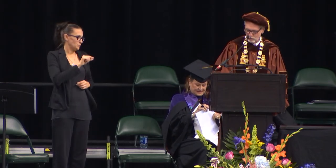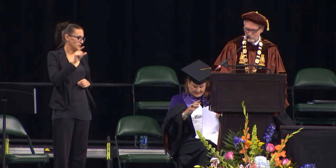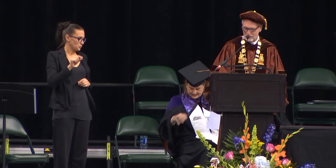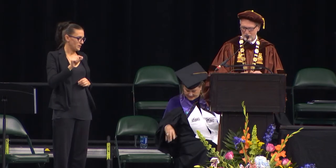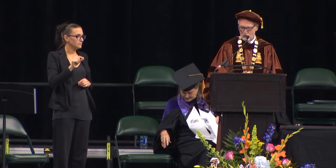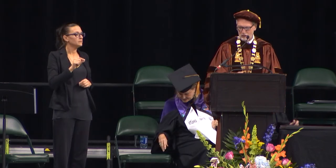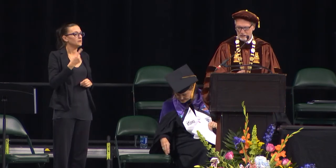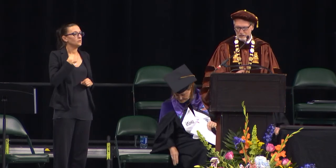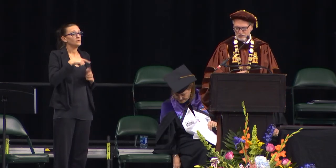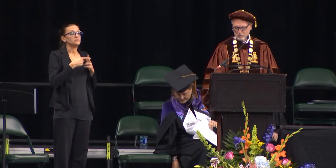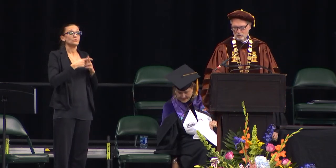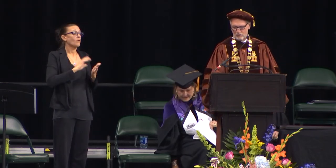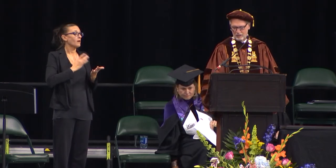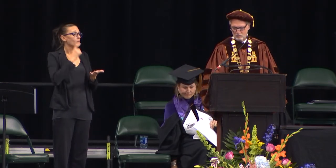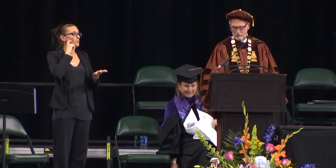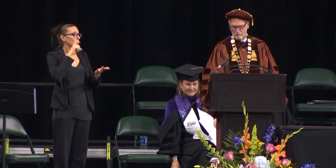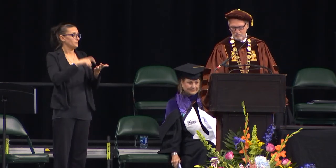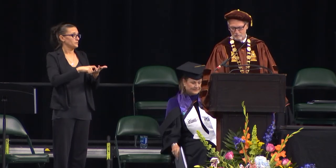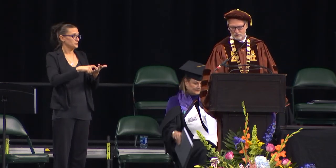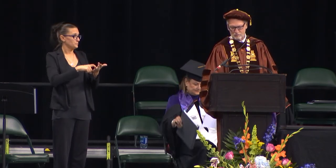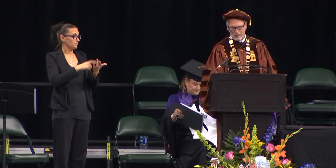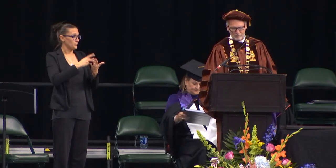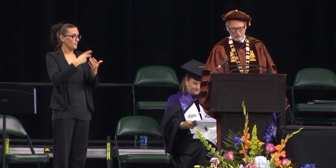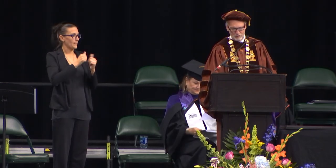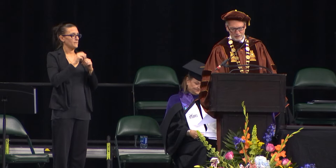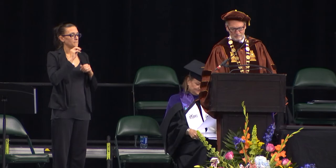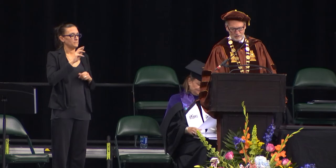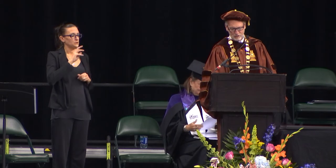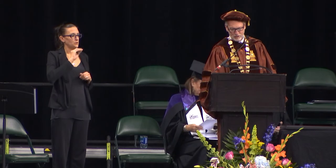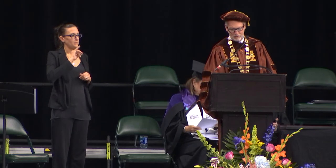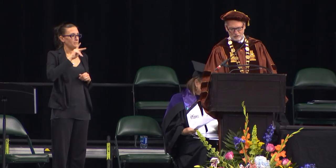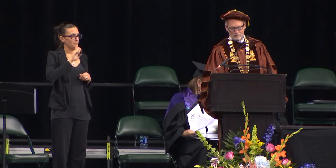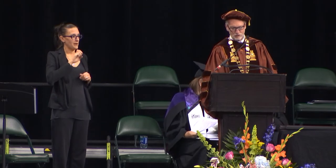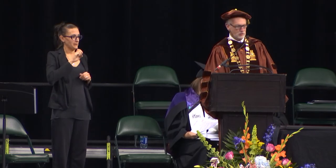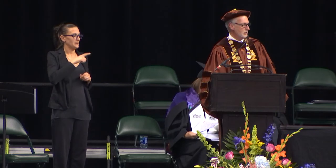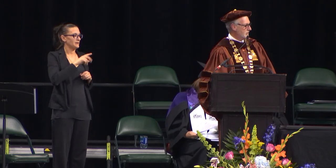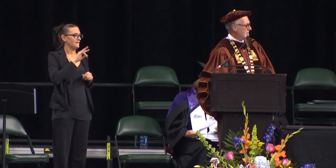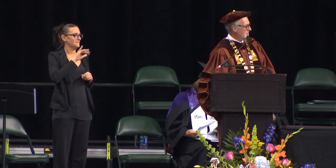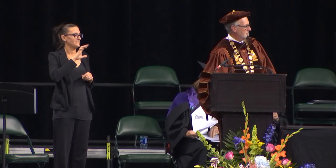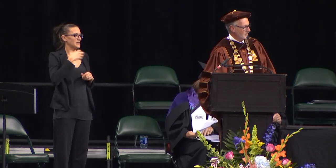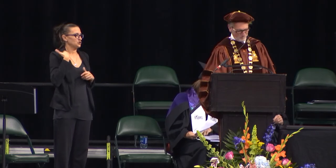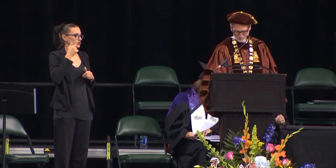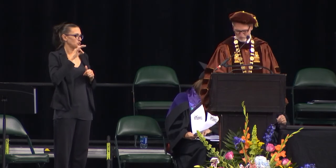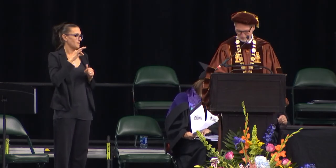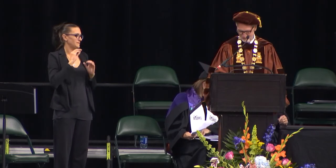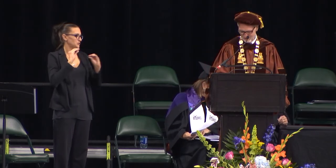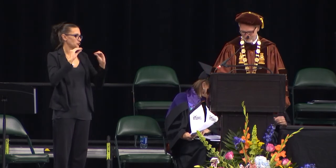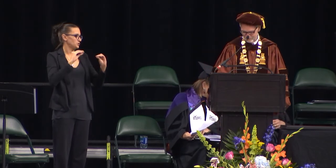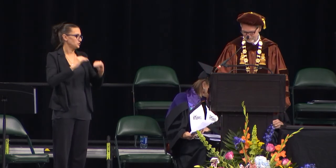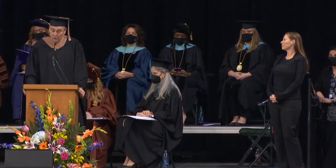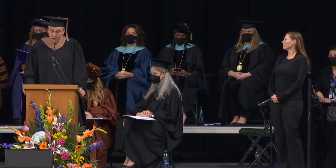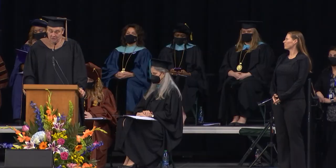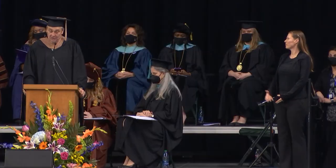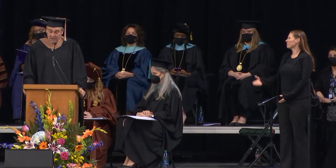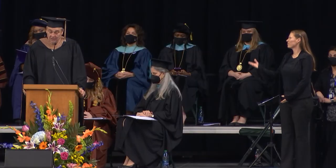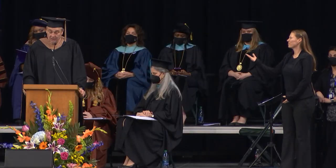We begin our recognition program with Mr. Mike Midgley, Vice Chancellor of Instruction. Dr. Rhodes,